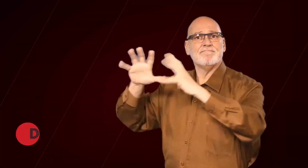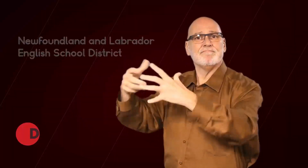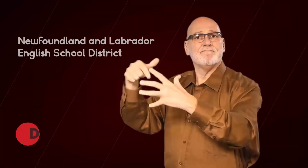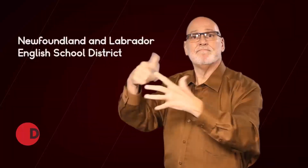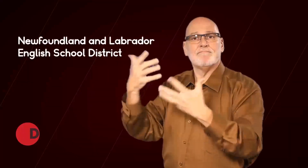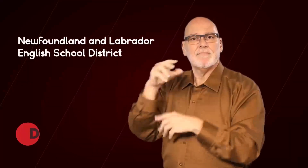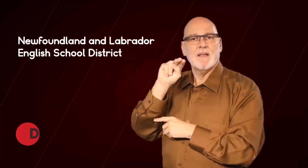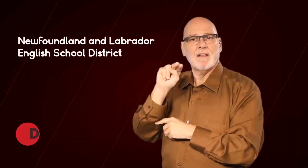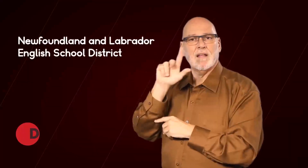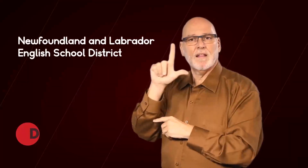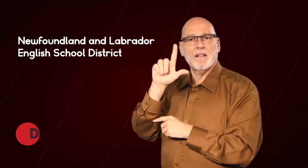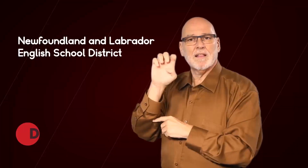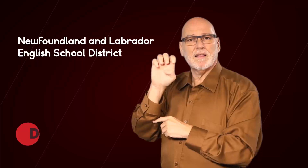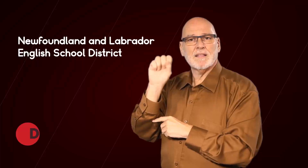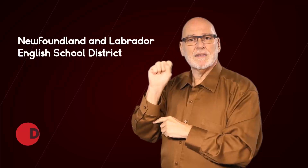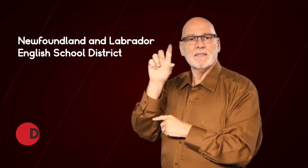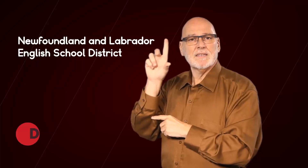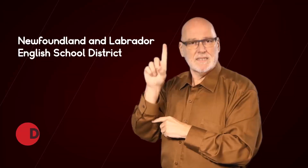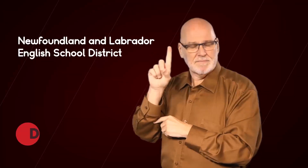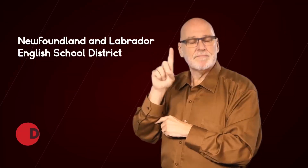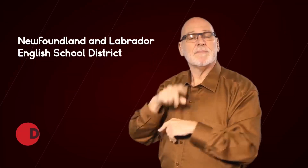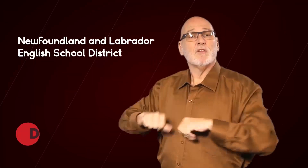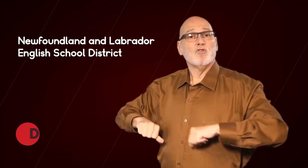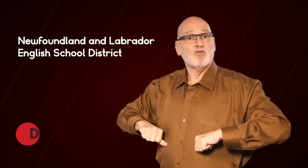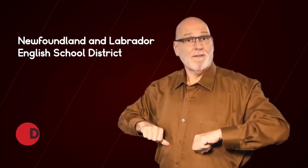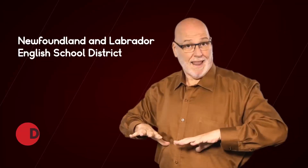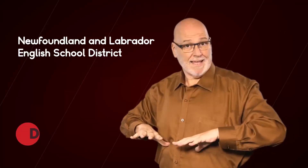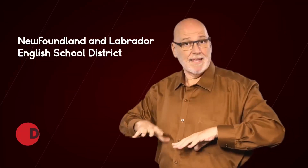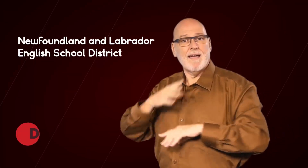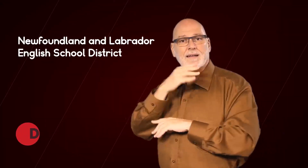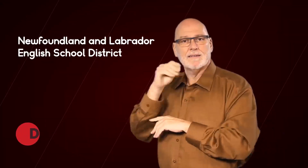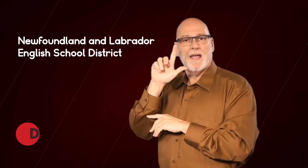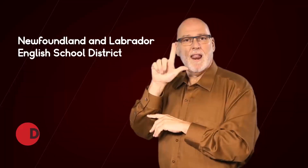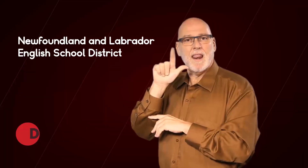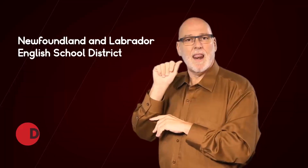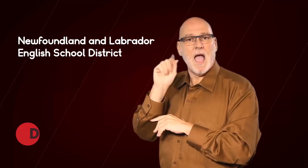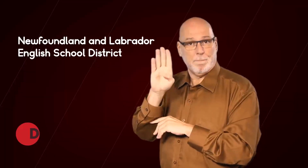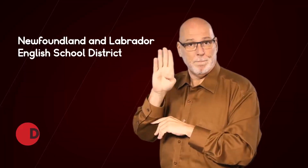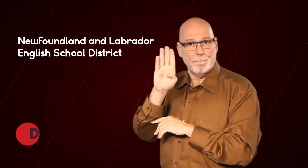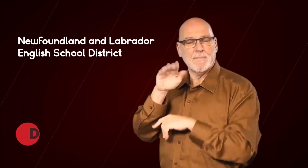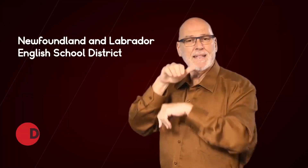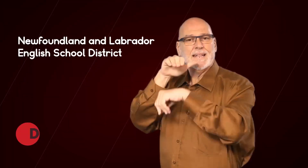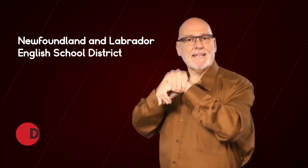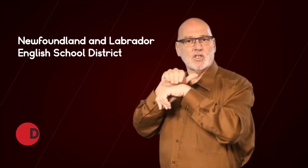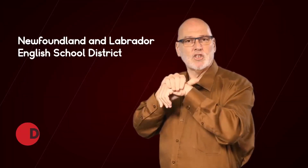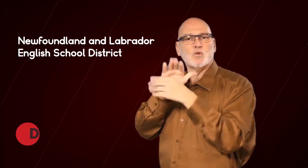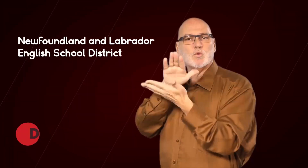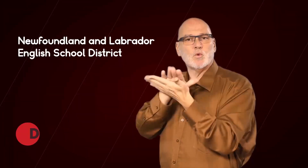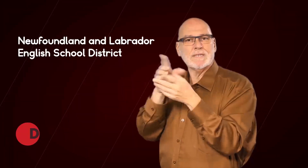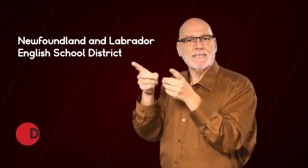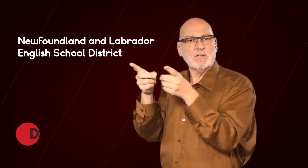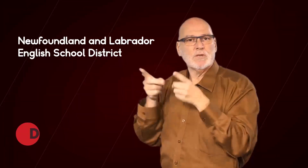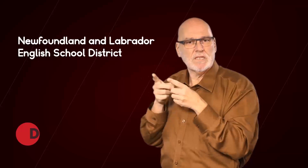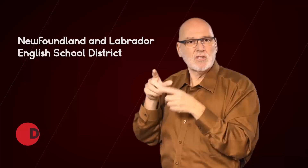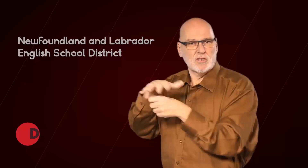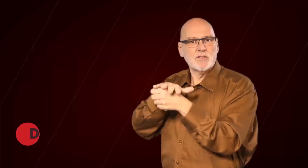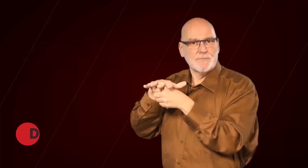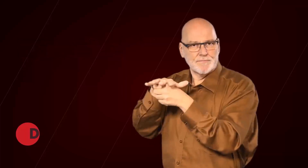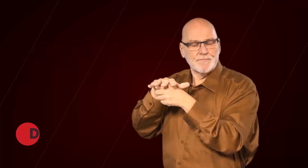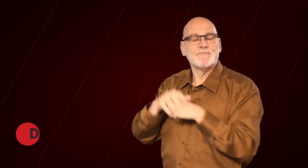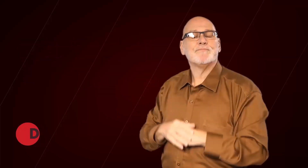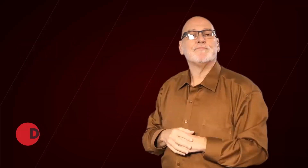with the Newfoundland and Labrador English School District (NLESD).